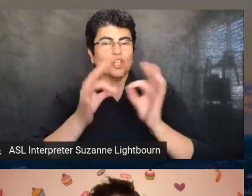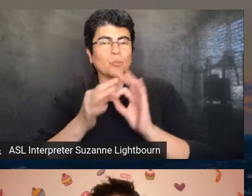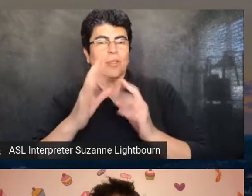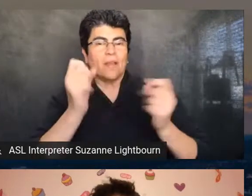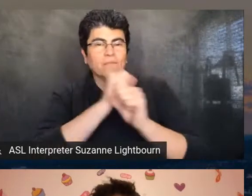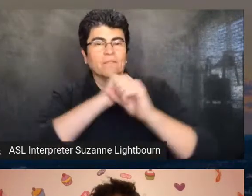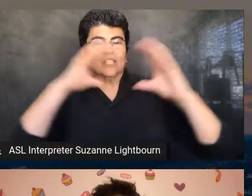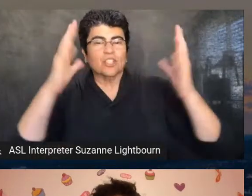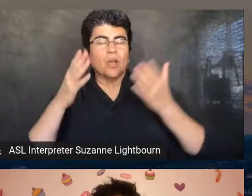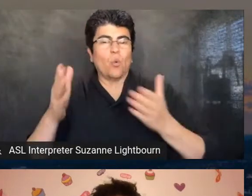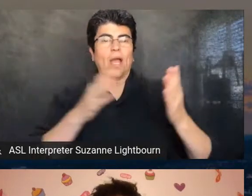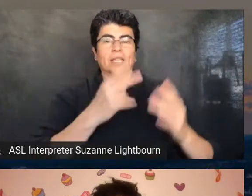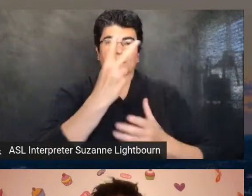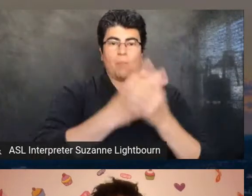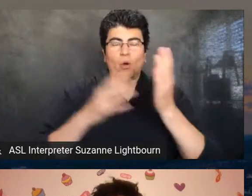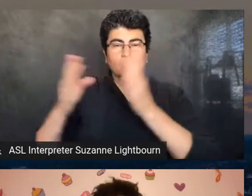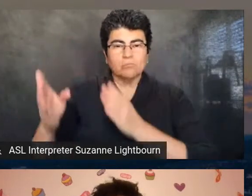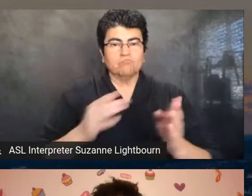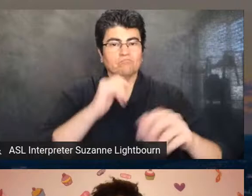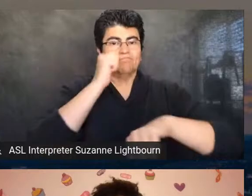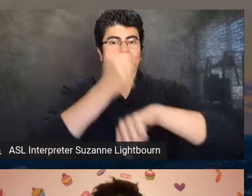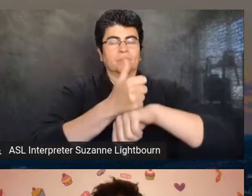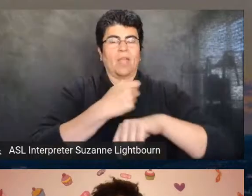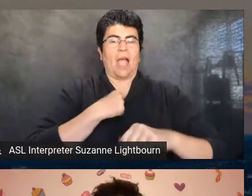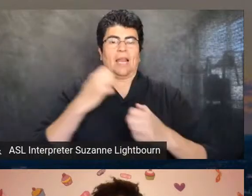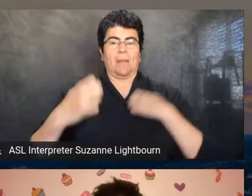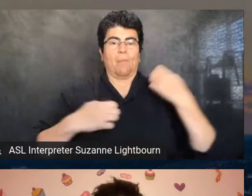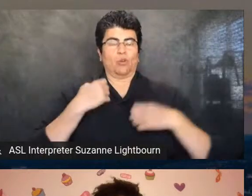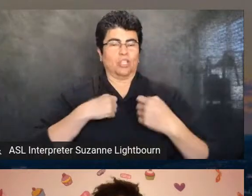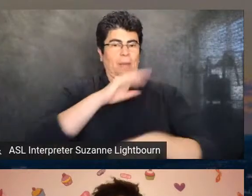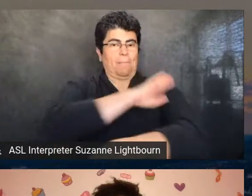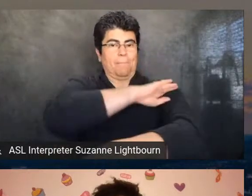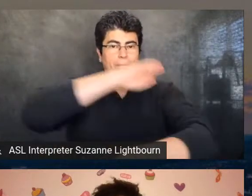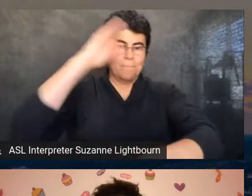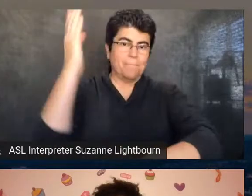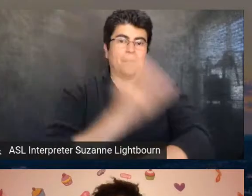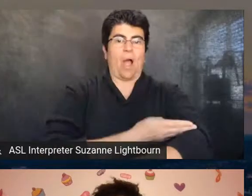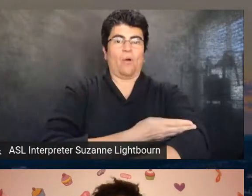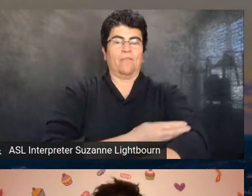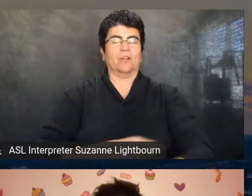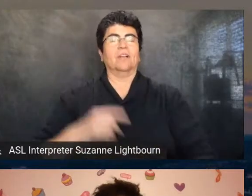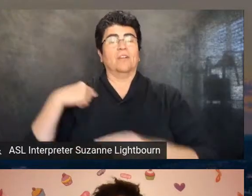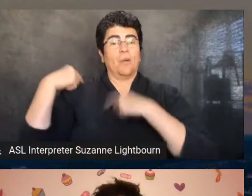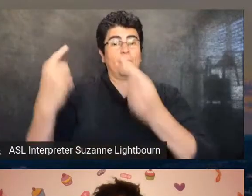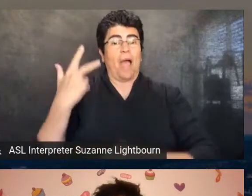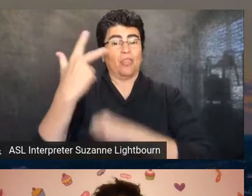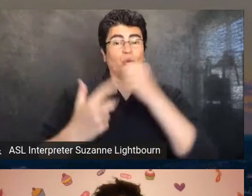that are both strategically sound and emotionally powerful. Over the past three years, Rene has supported RISD